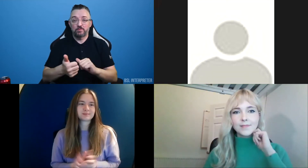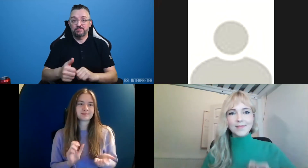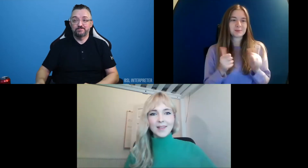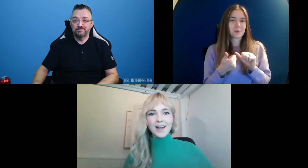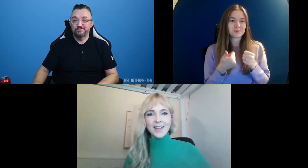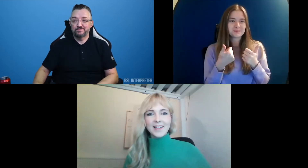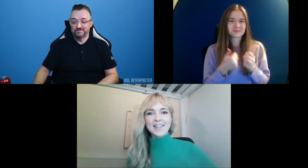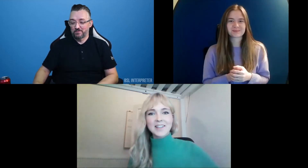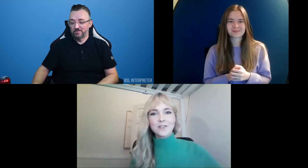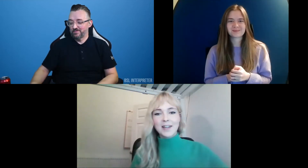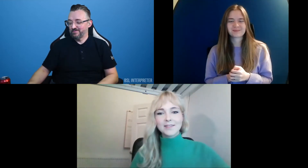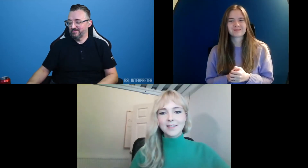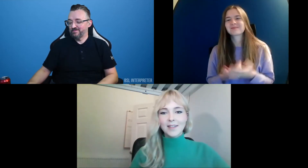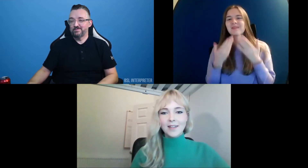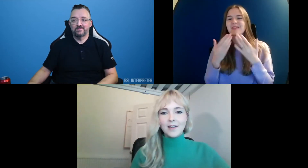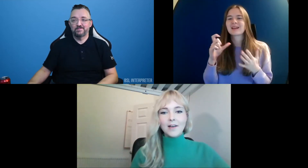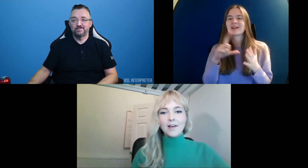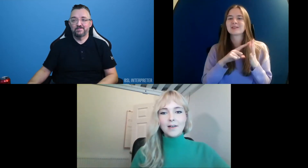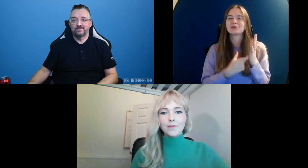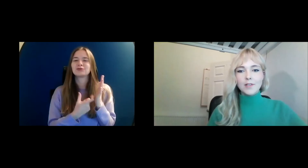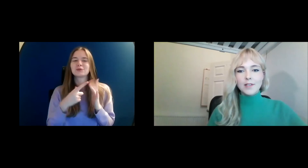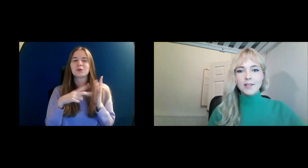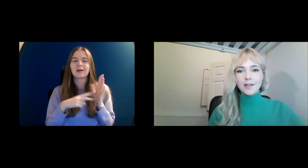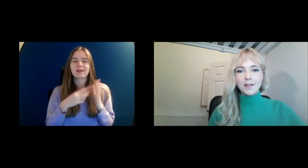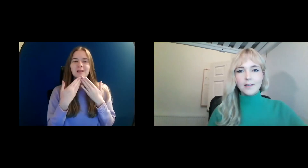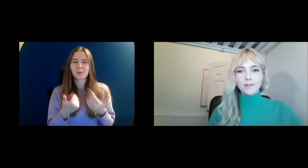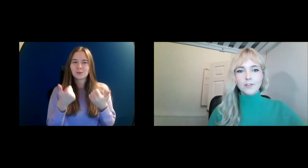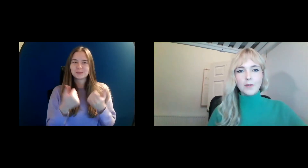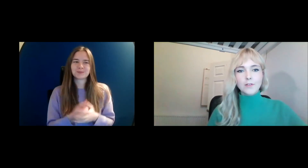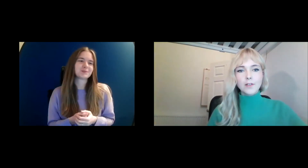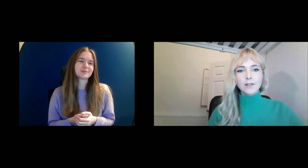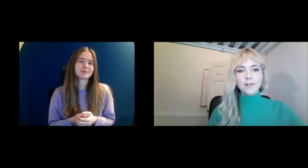Hi, thanks Catriona. Just a second, I'll share my screen.